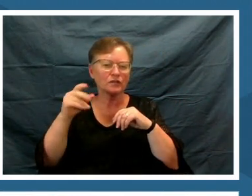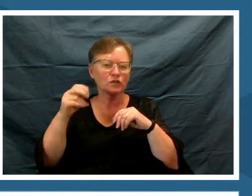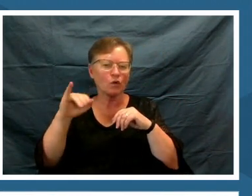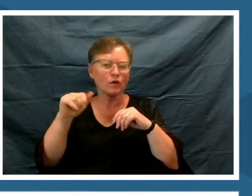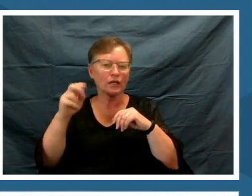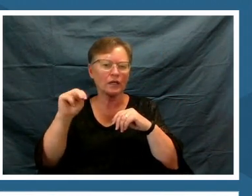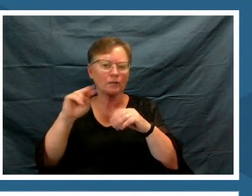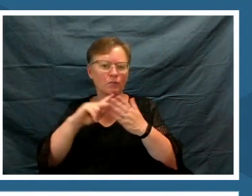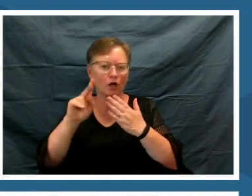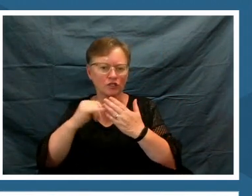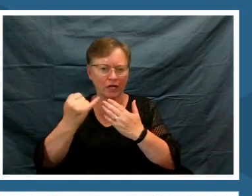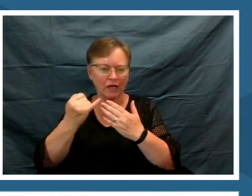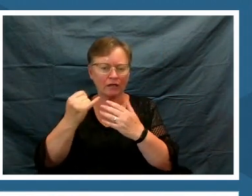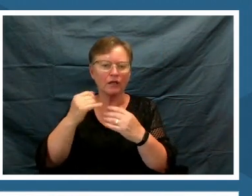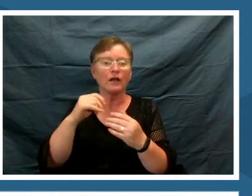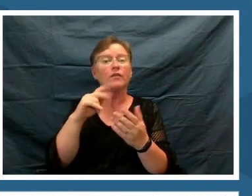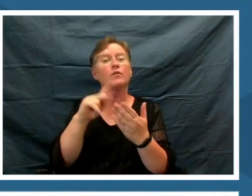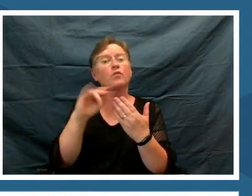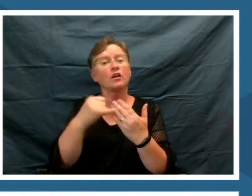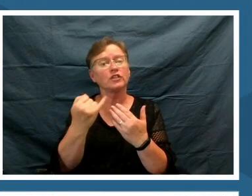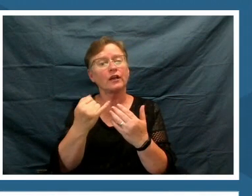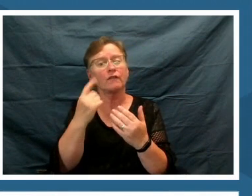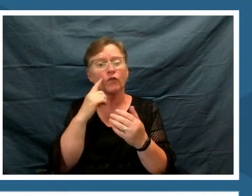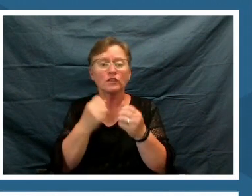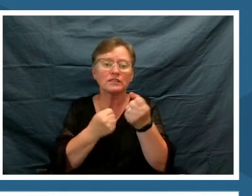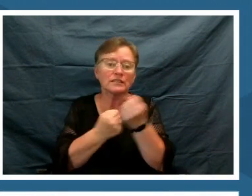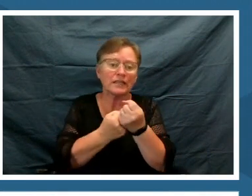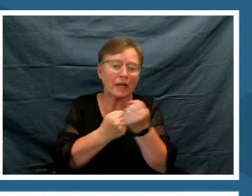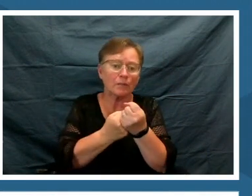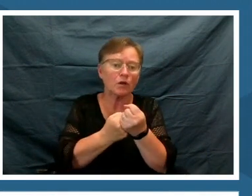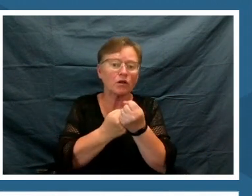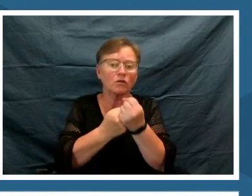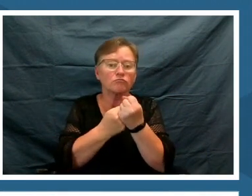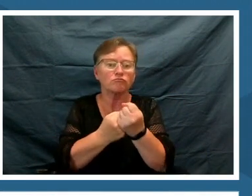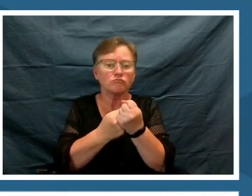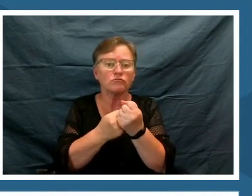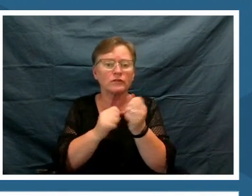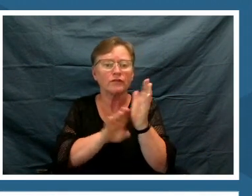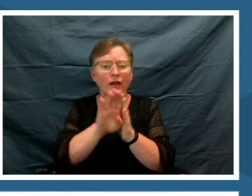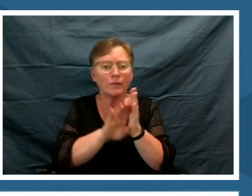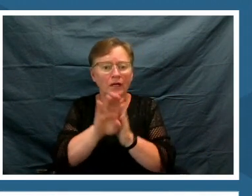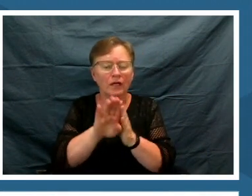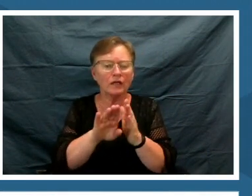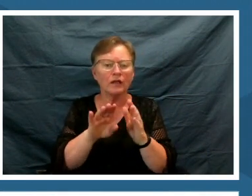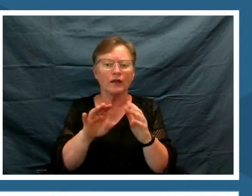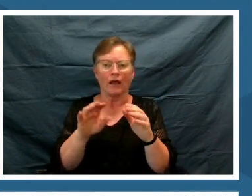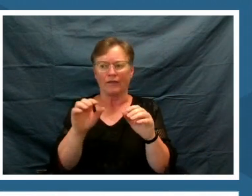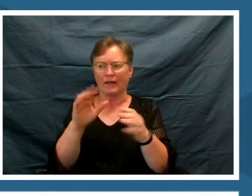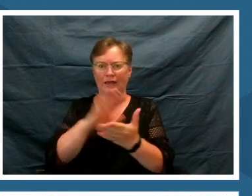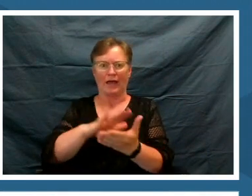development in collaboration with the inner academy partnership which is um